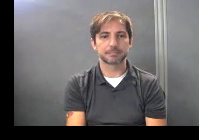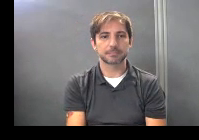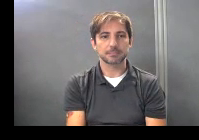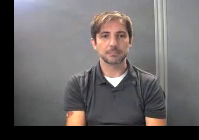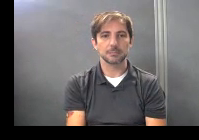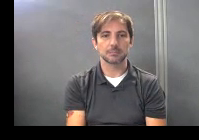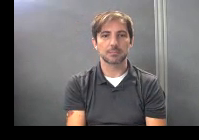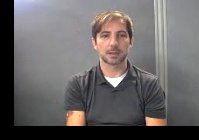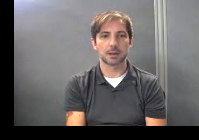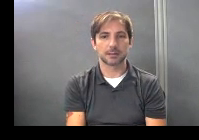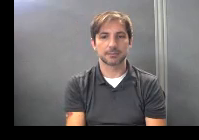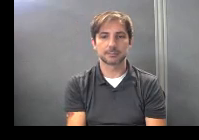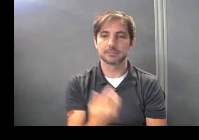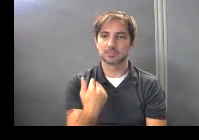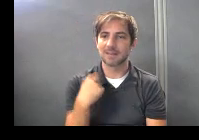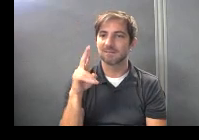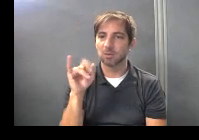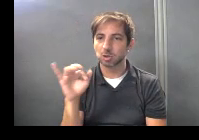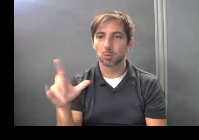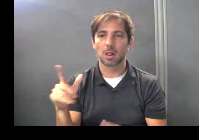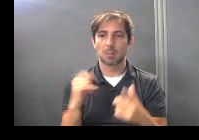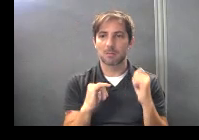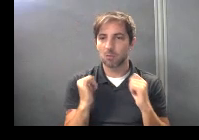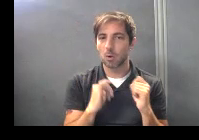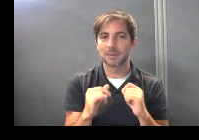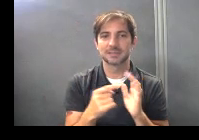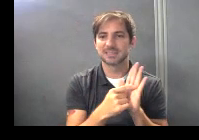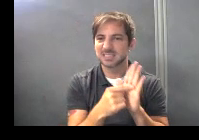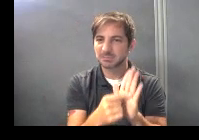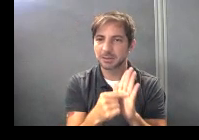IN PERFORMANCES. I HAVE BEEN ABLE TO SPEAK TO PEOPLE AROUND